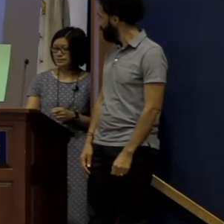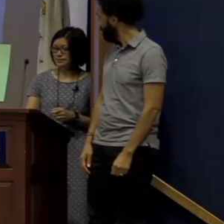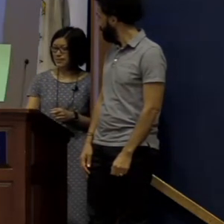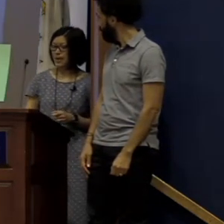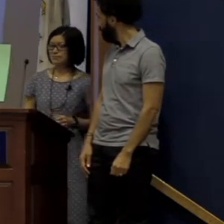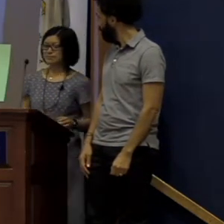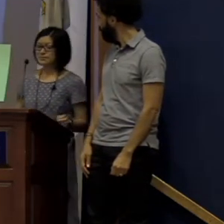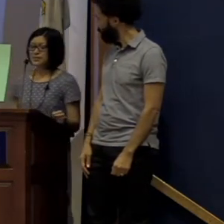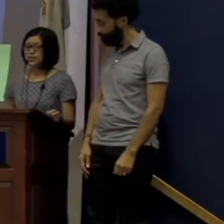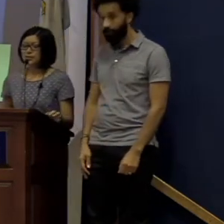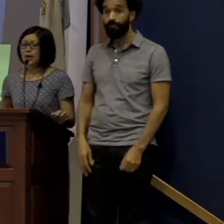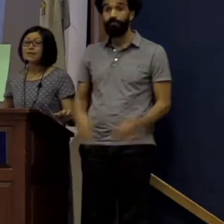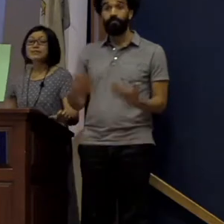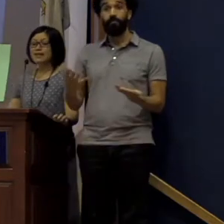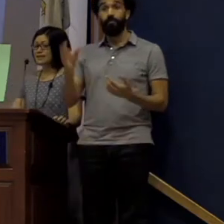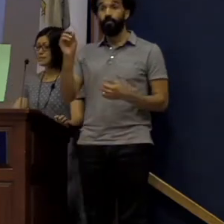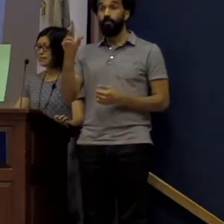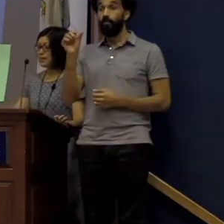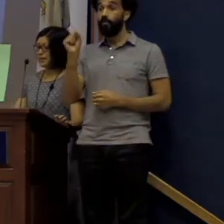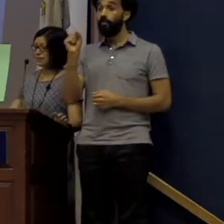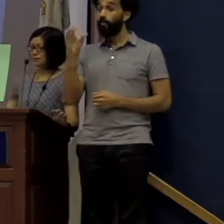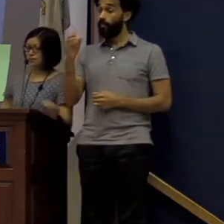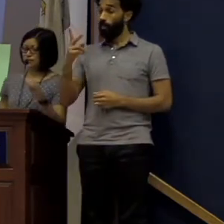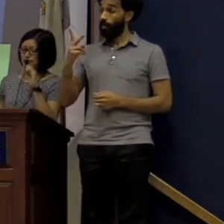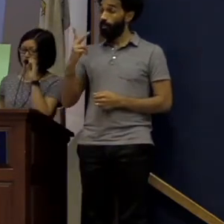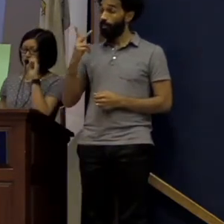Okay, so how is science communicated to students in this case?